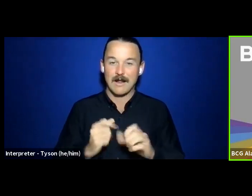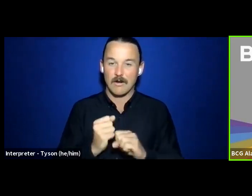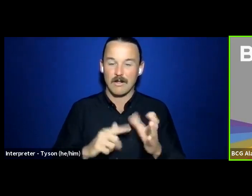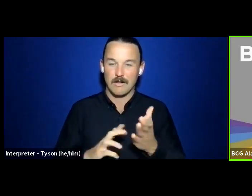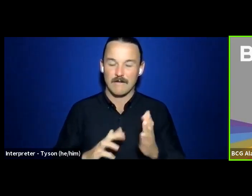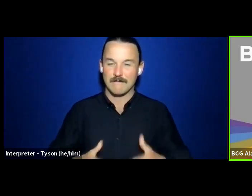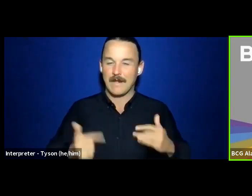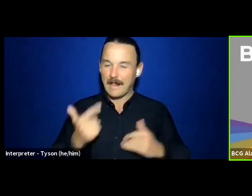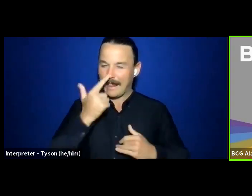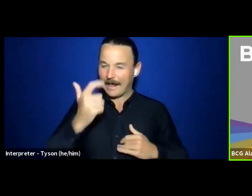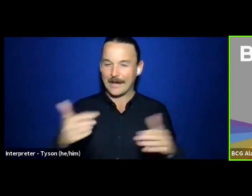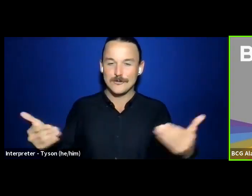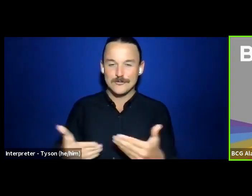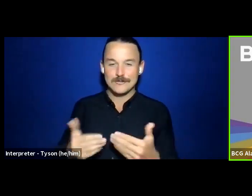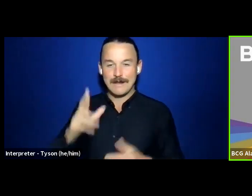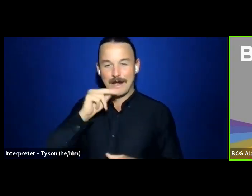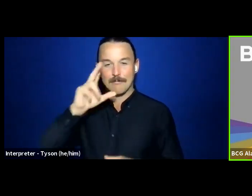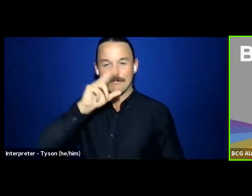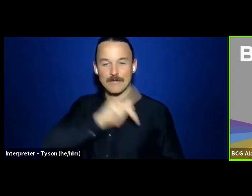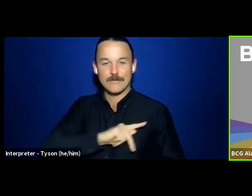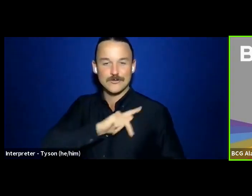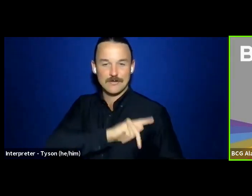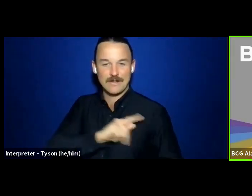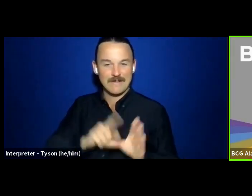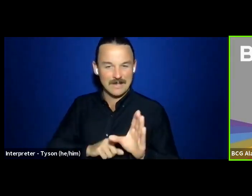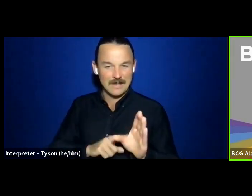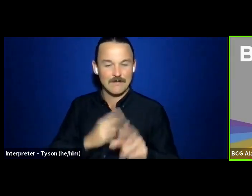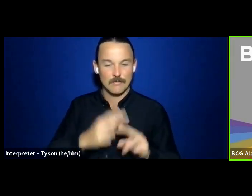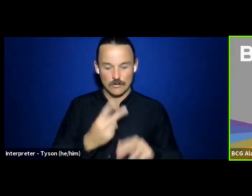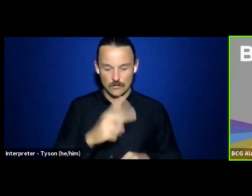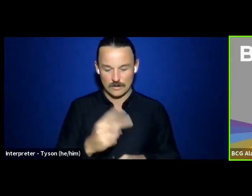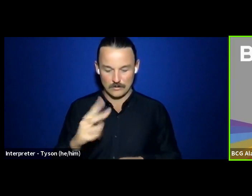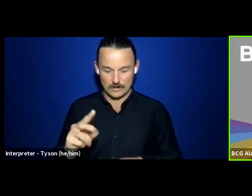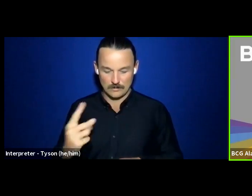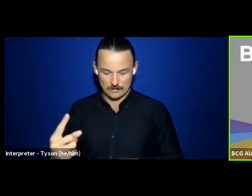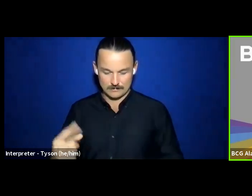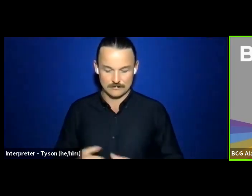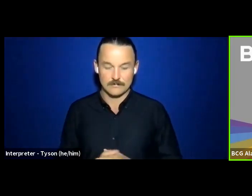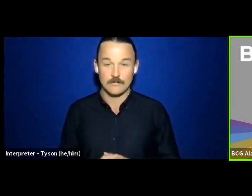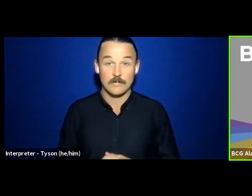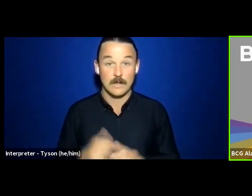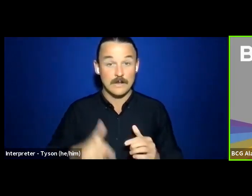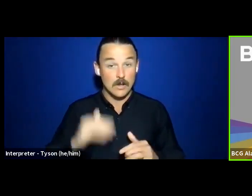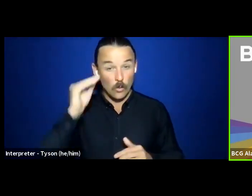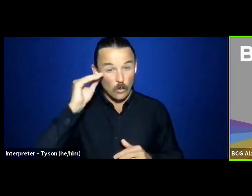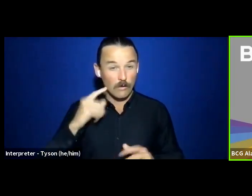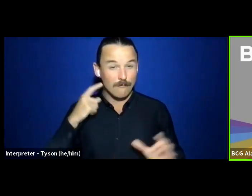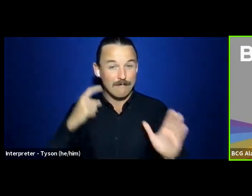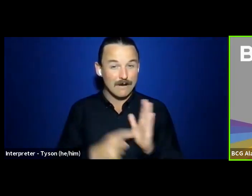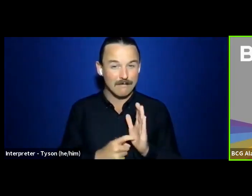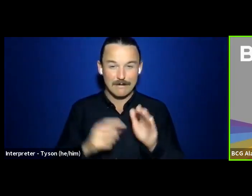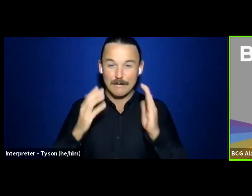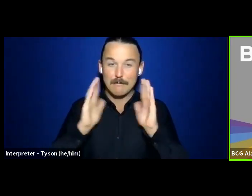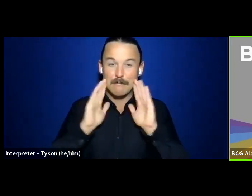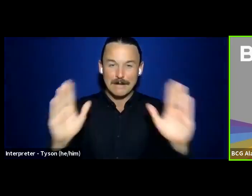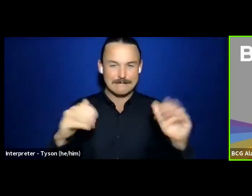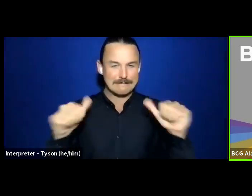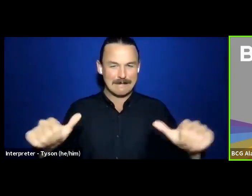calling in from Category is my It's my great honor to introduce the winner of a young professional of the year award for 2025. but this This award recognizes